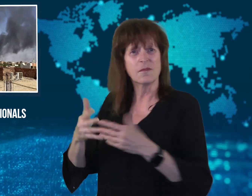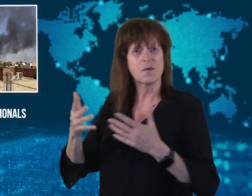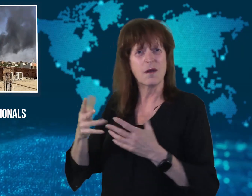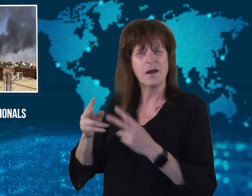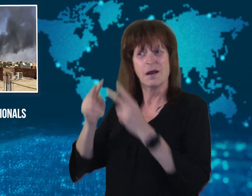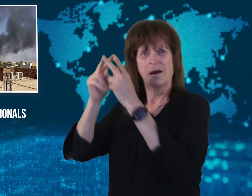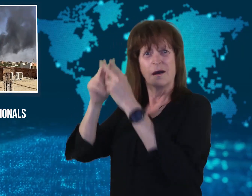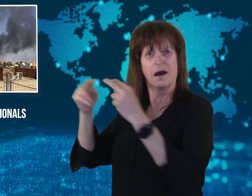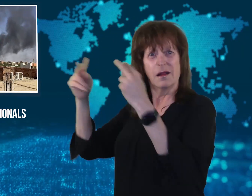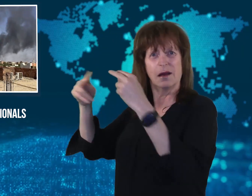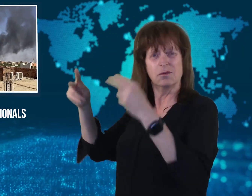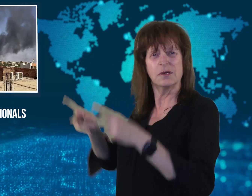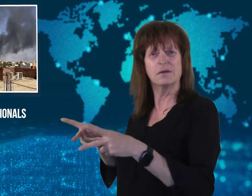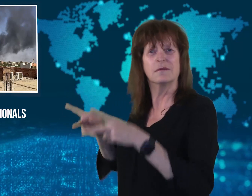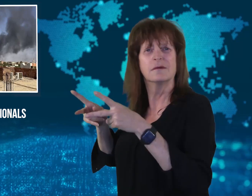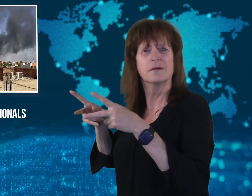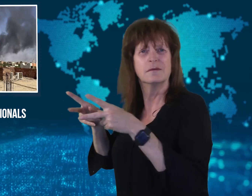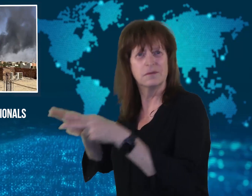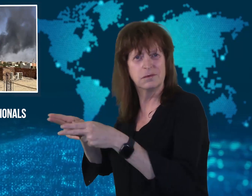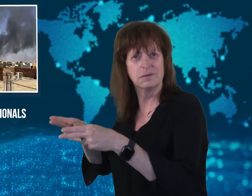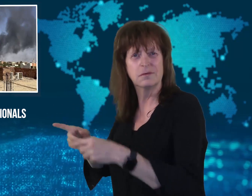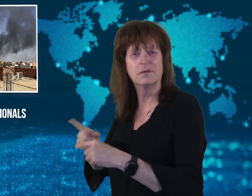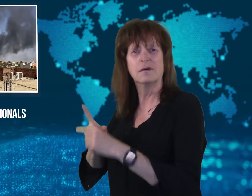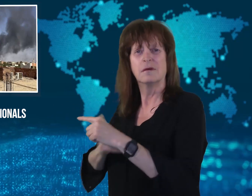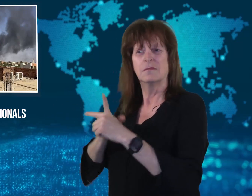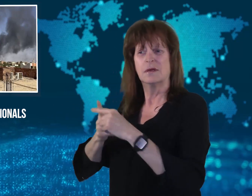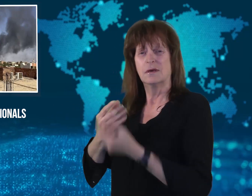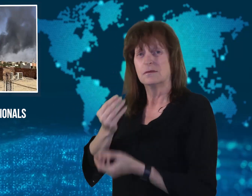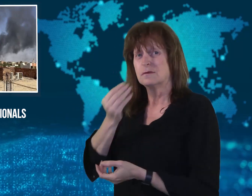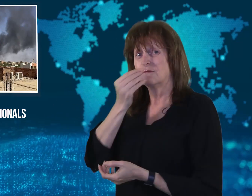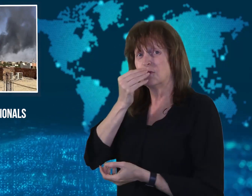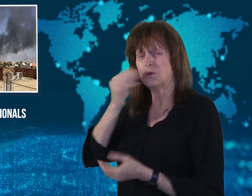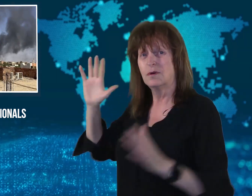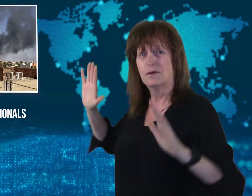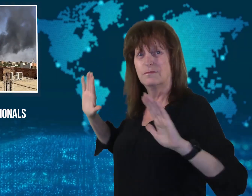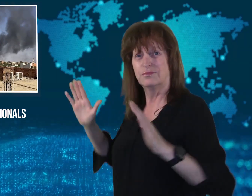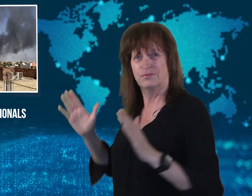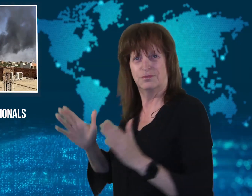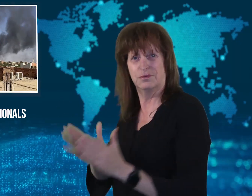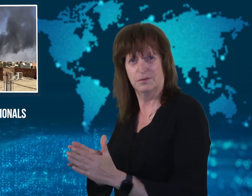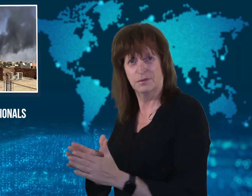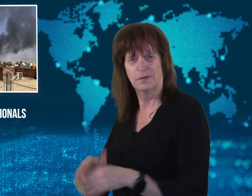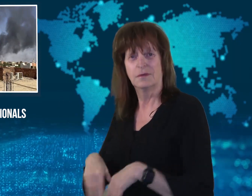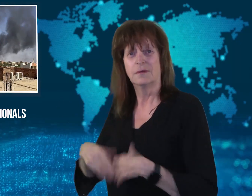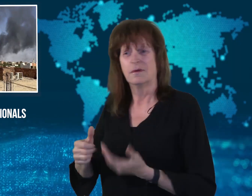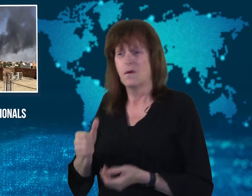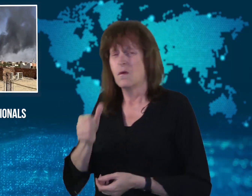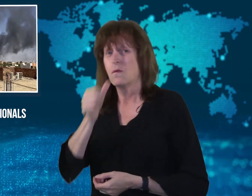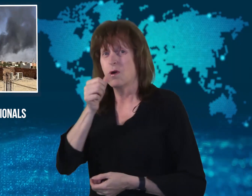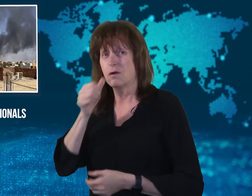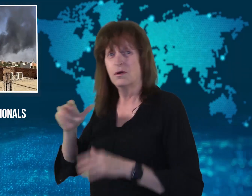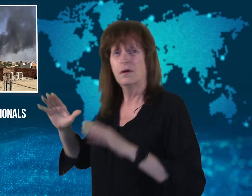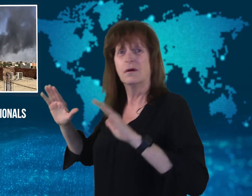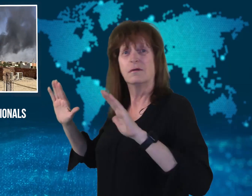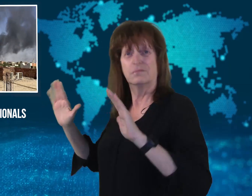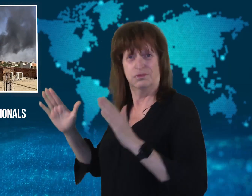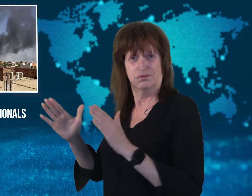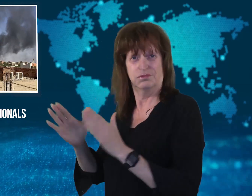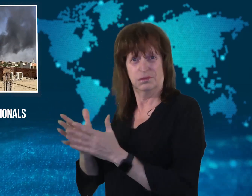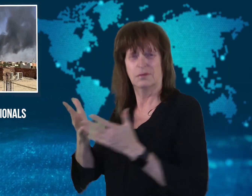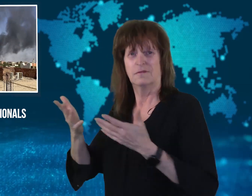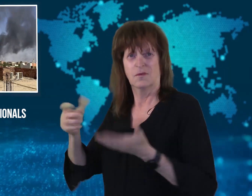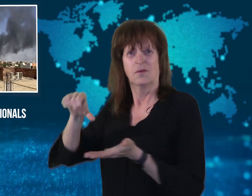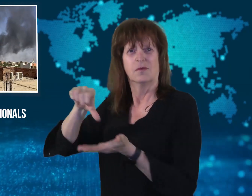most of the population.